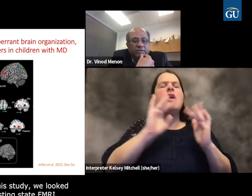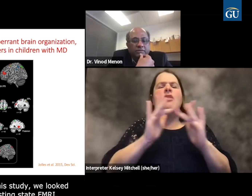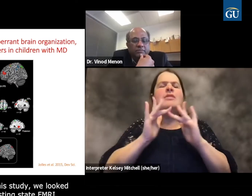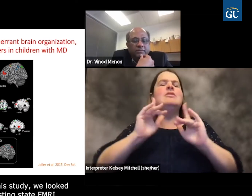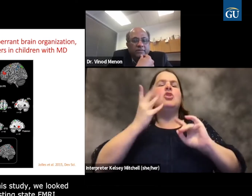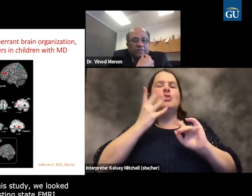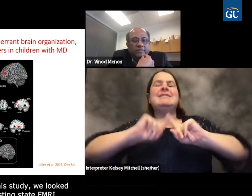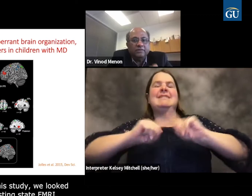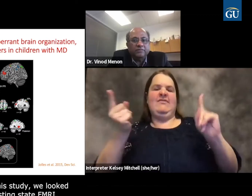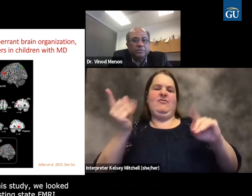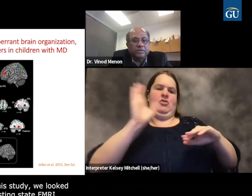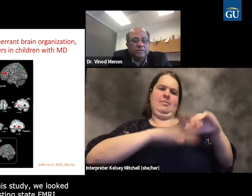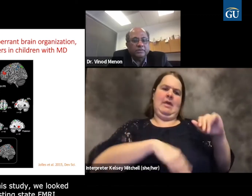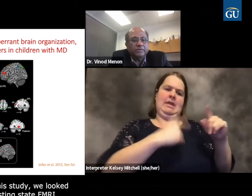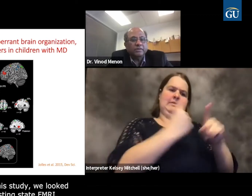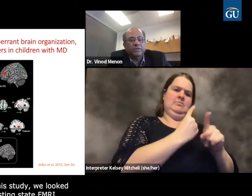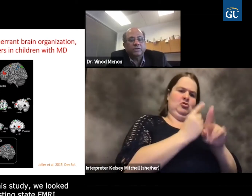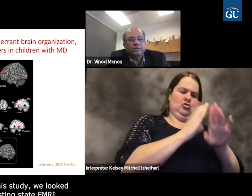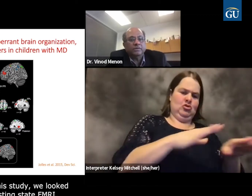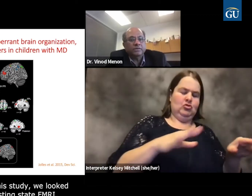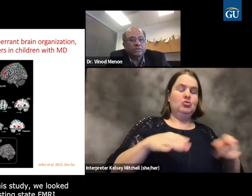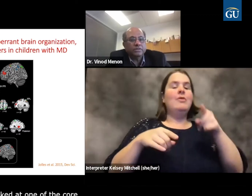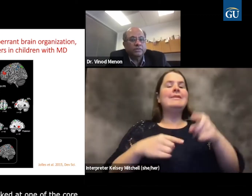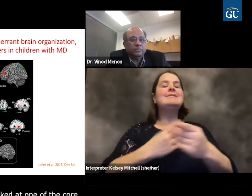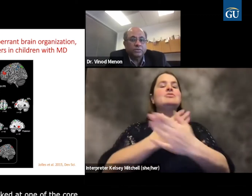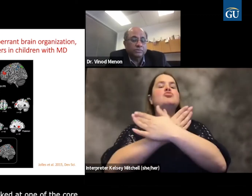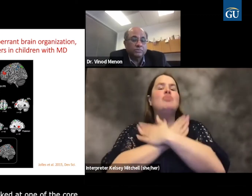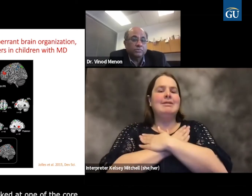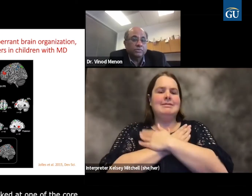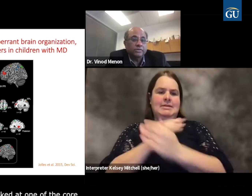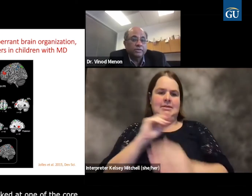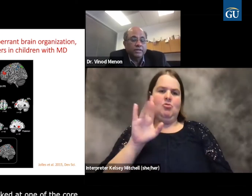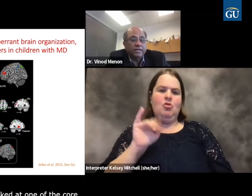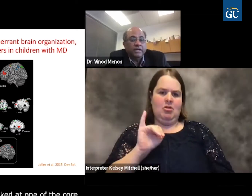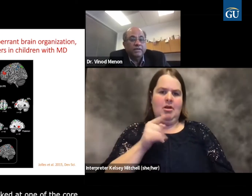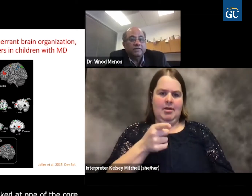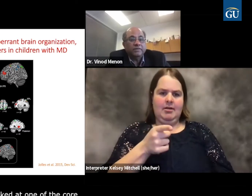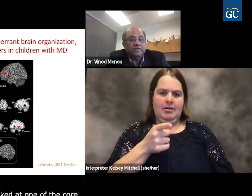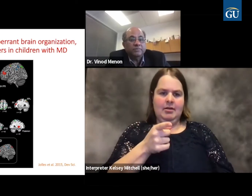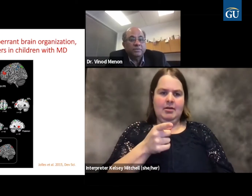in this study we looked at resting state